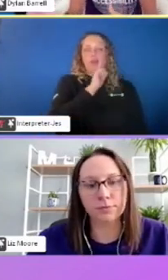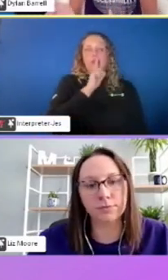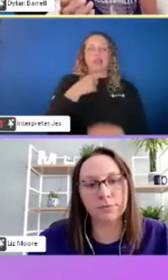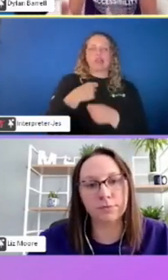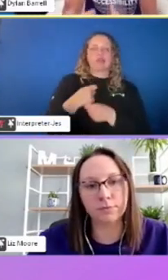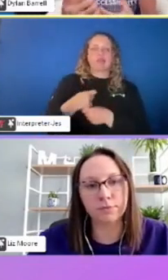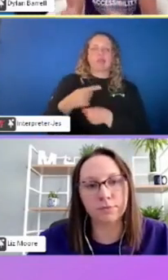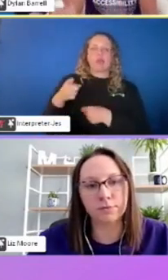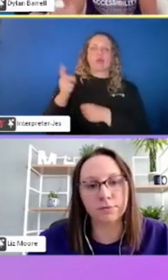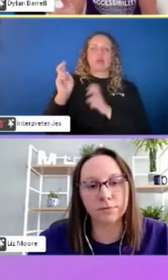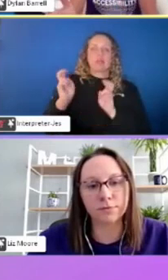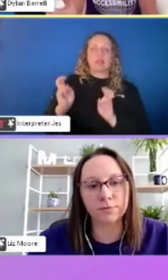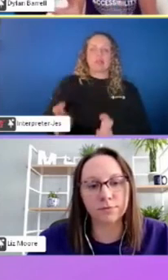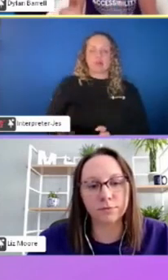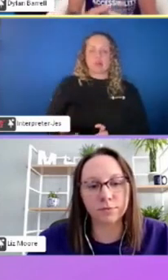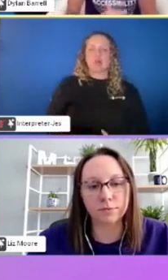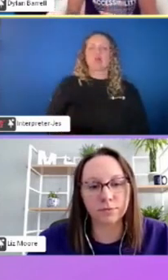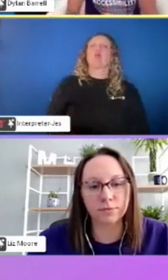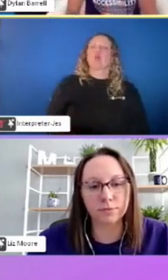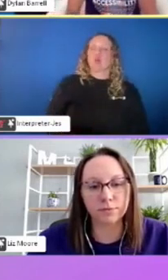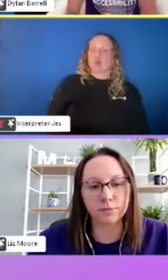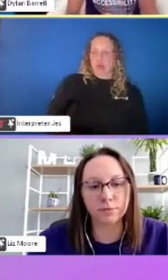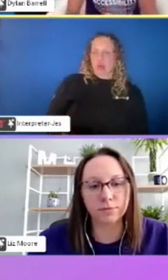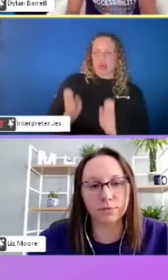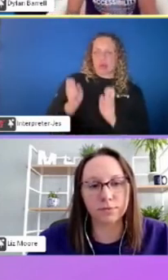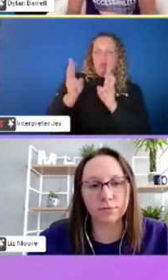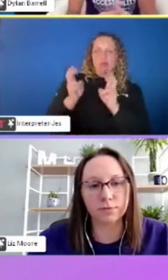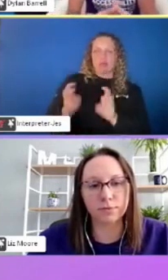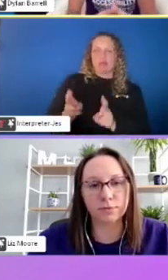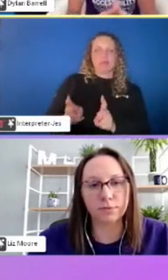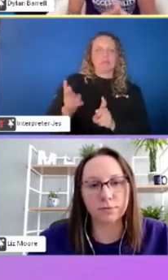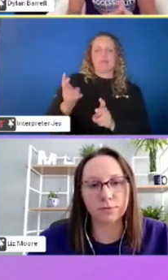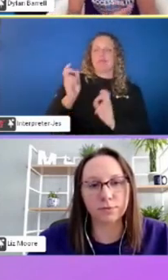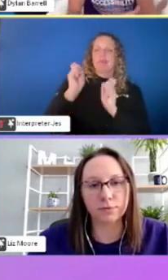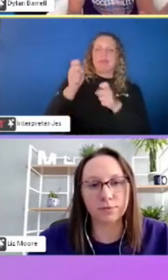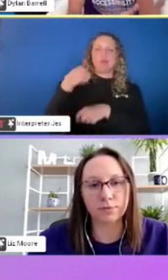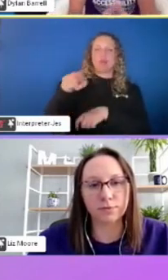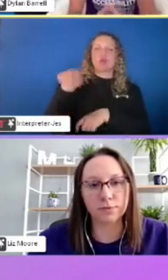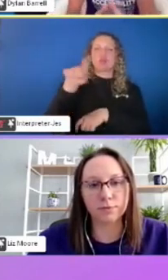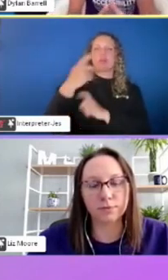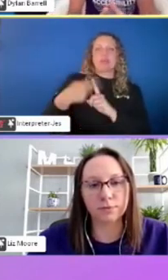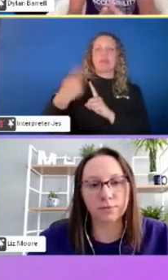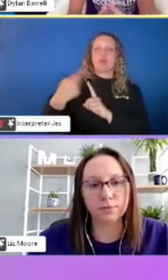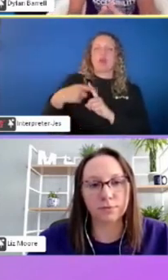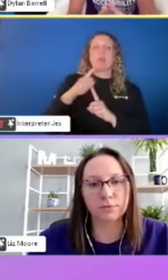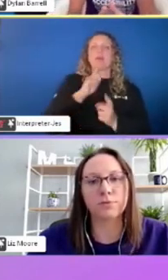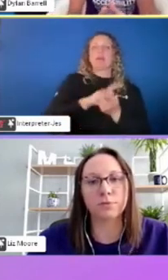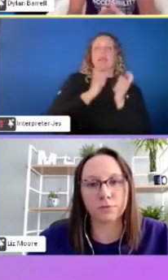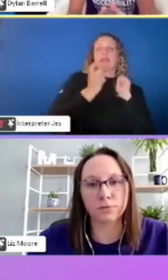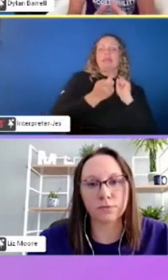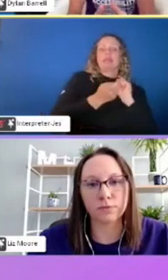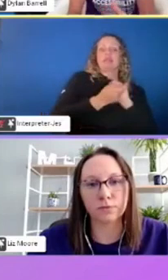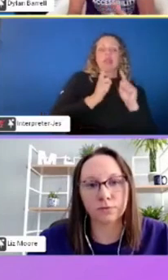and will give you those by default, but they can differ from what you will see inside axe School, because, sorry,